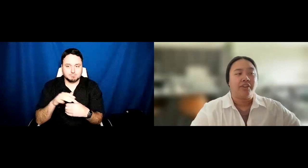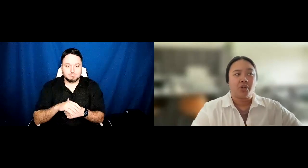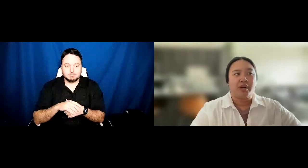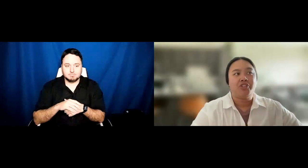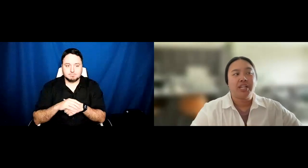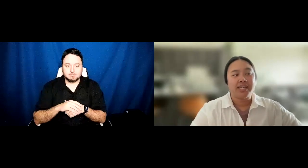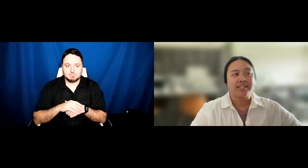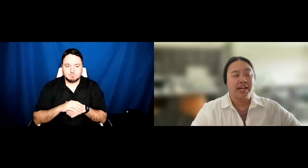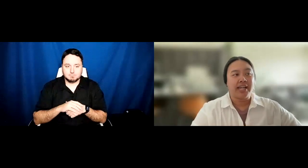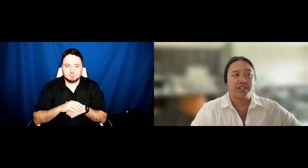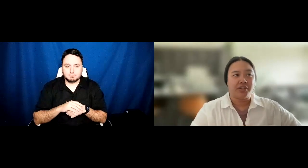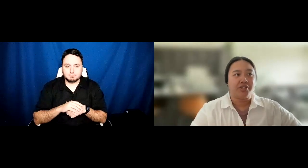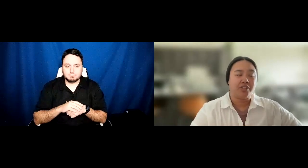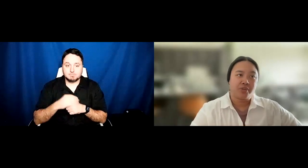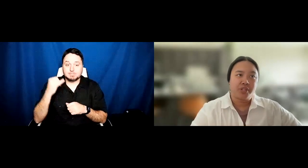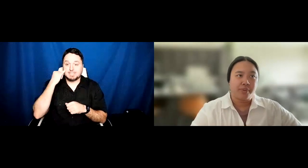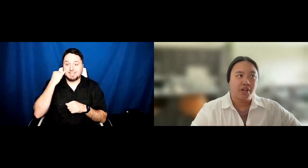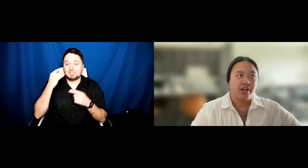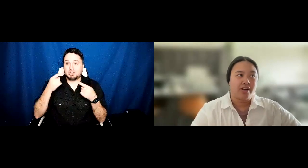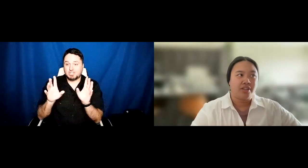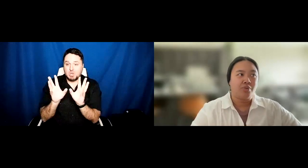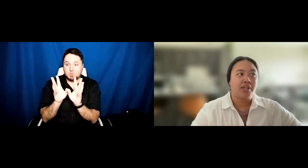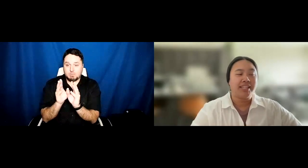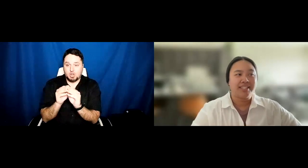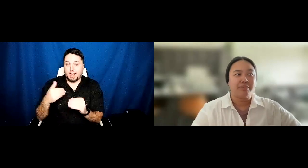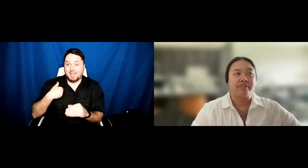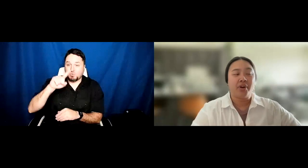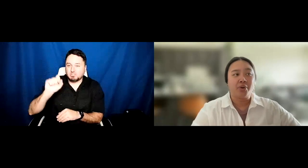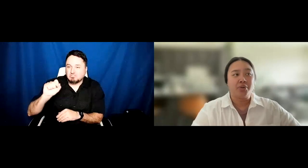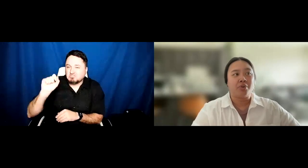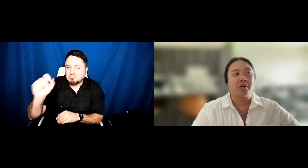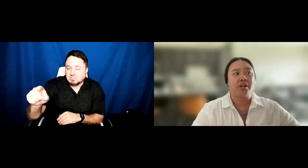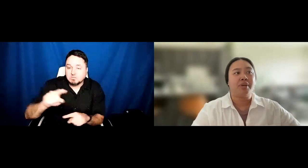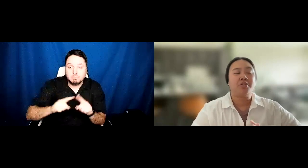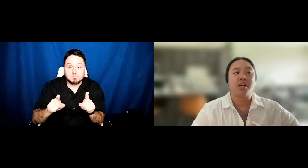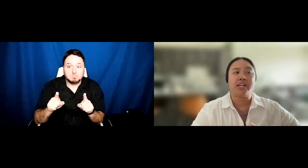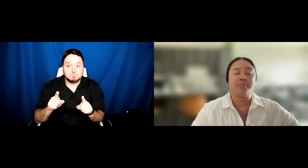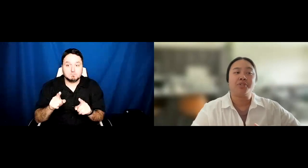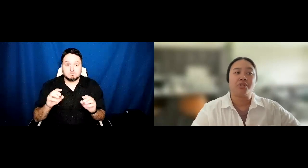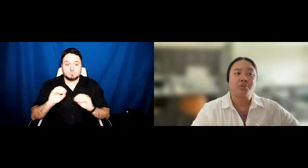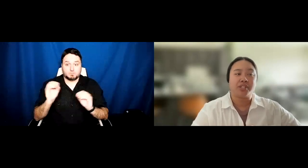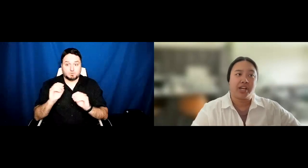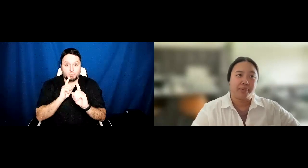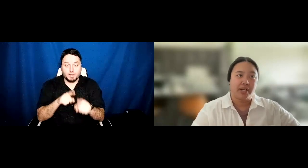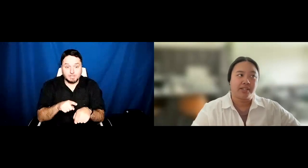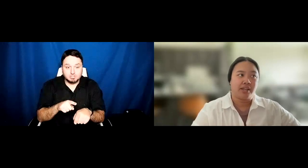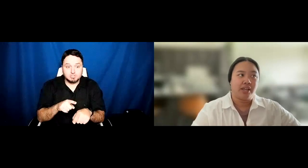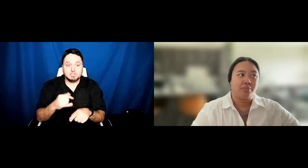If your question is not answered during the webinar, you are listening by phone or maybe you're unable to use the chat box,